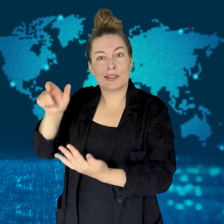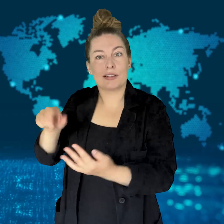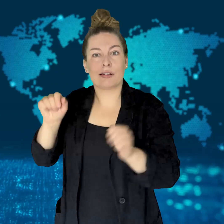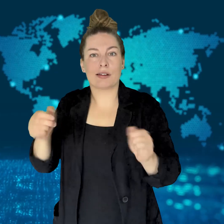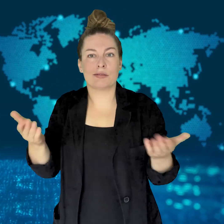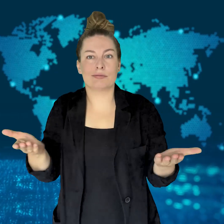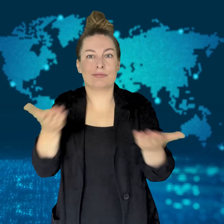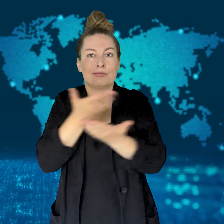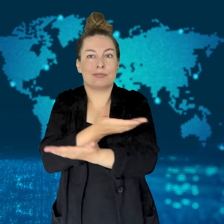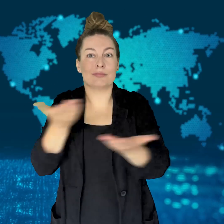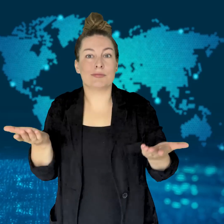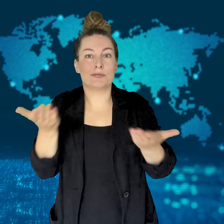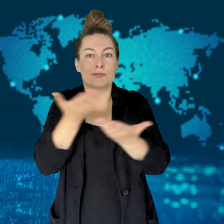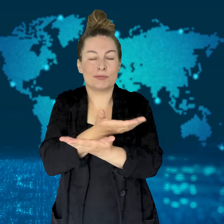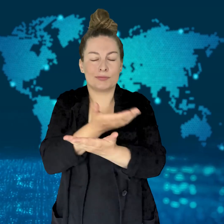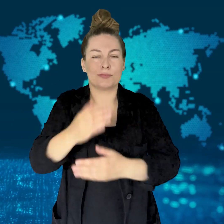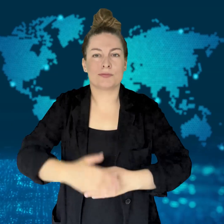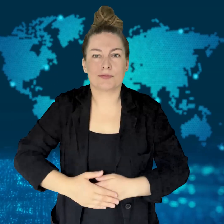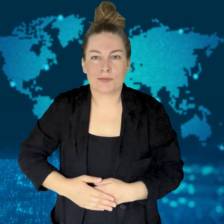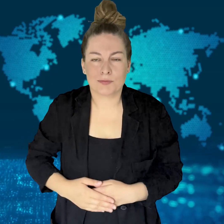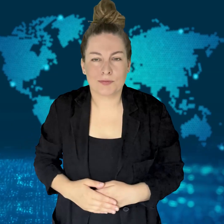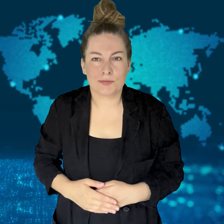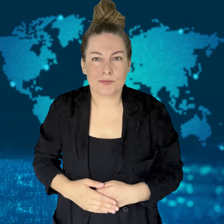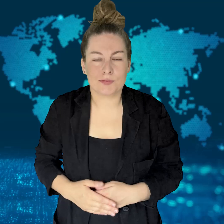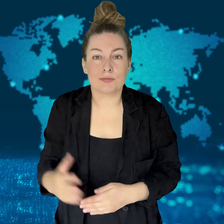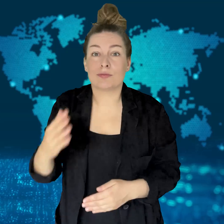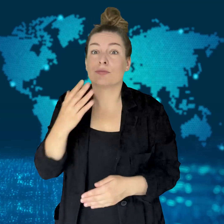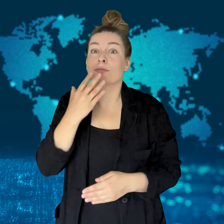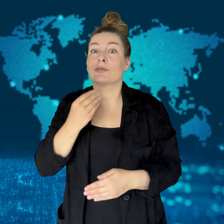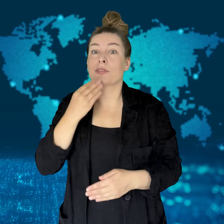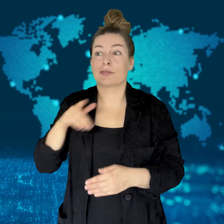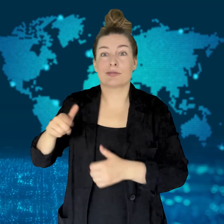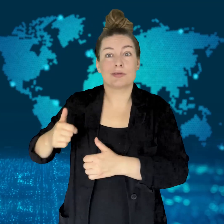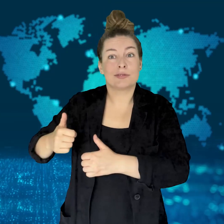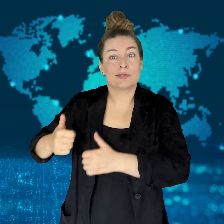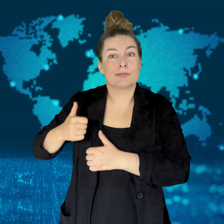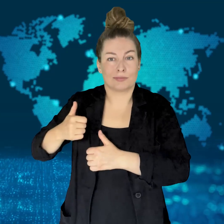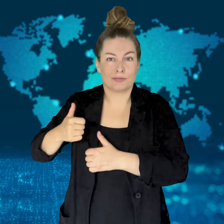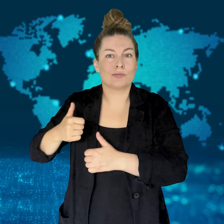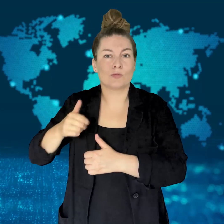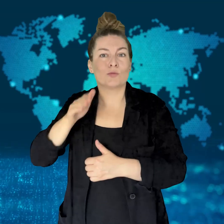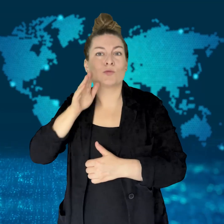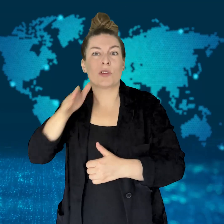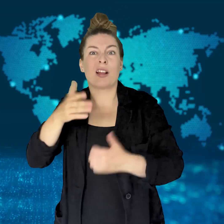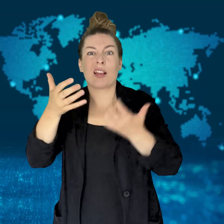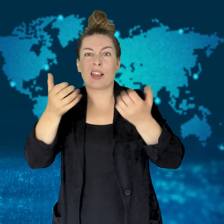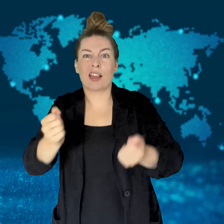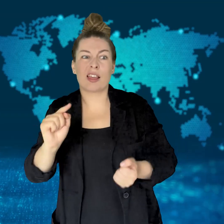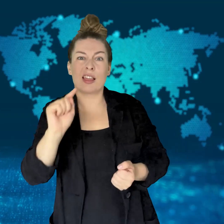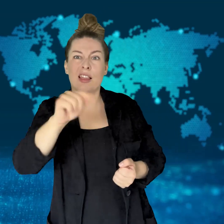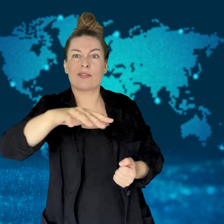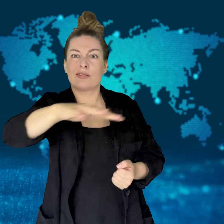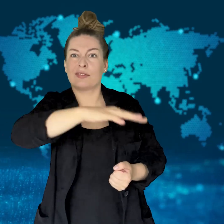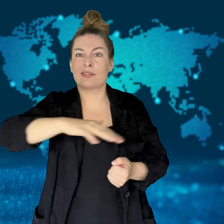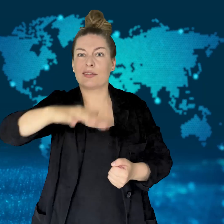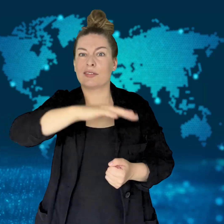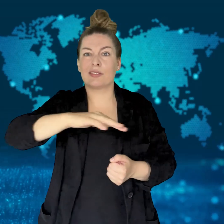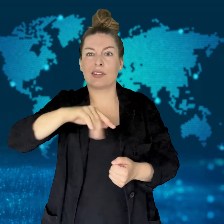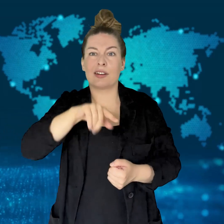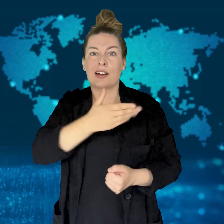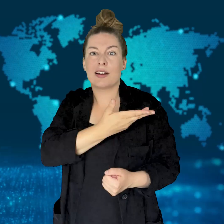There would be a withdrawal of Israeli troops from populated areas in Gaza.